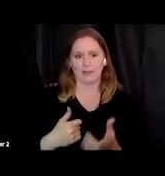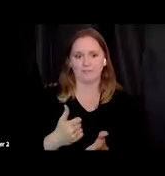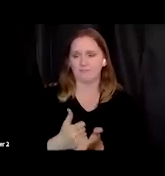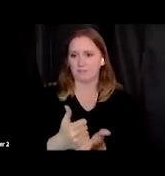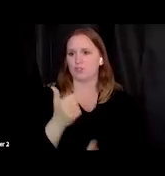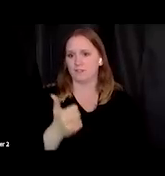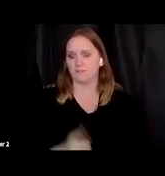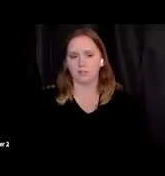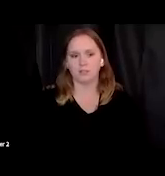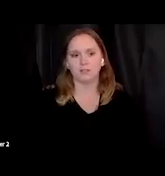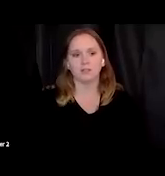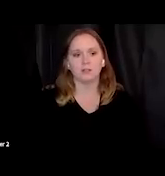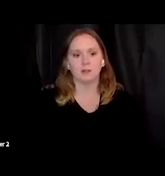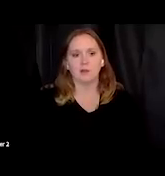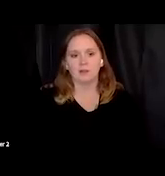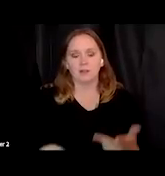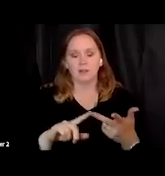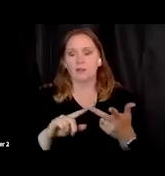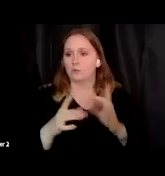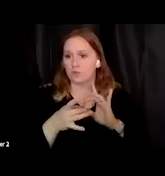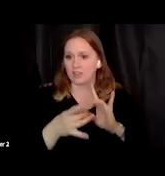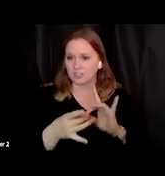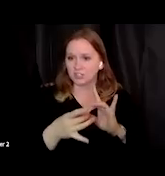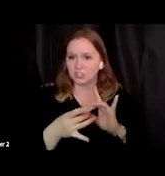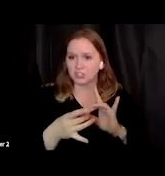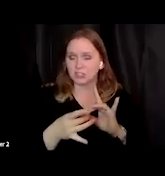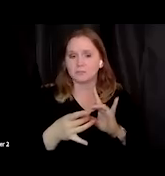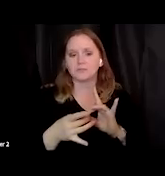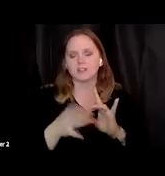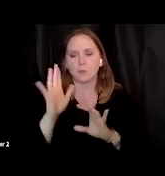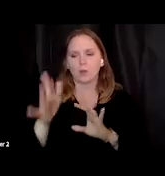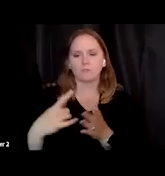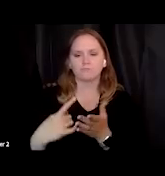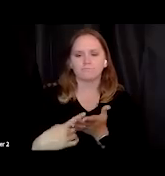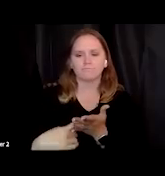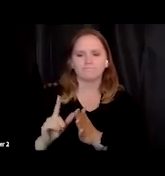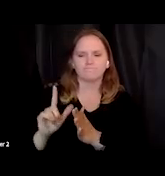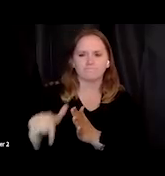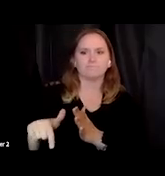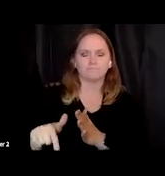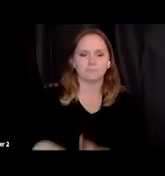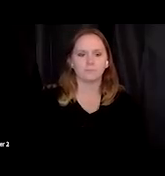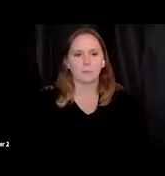Relationships can also be severely impacted. I'll speak about that more in a in a second. As well as our housing status,